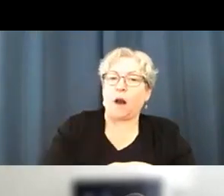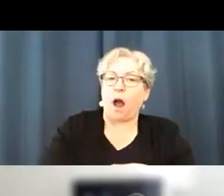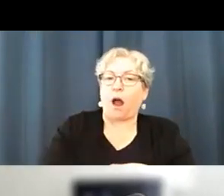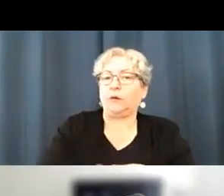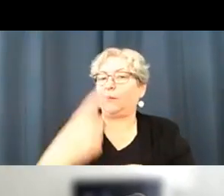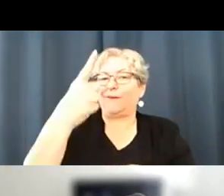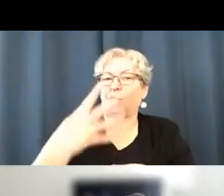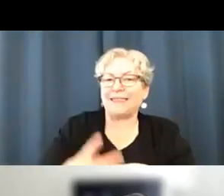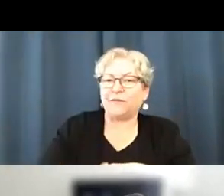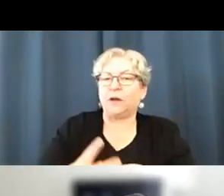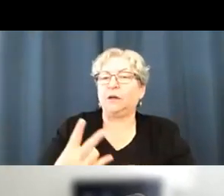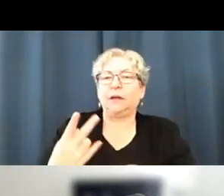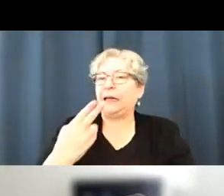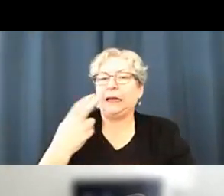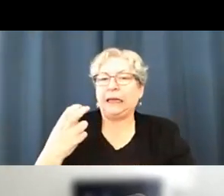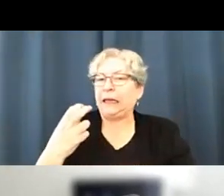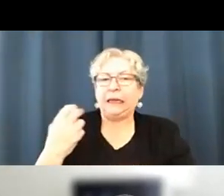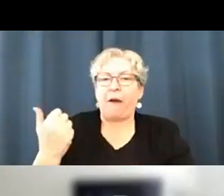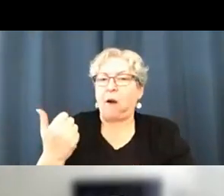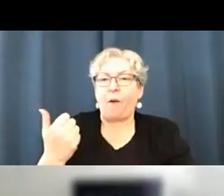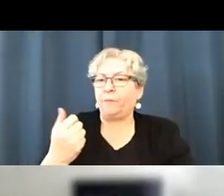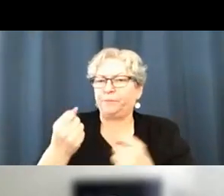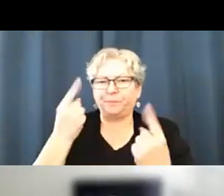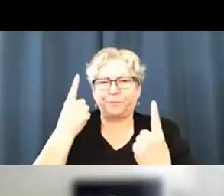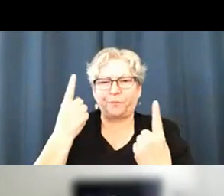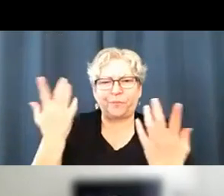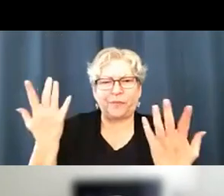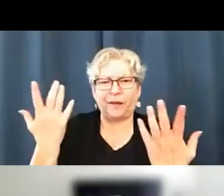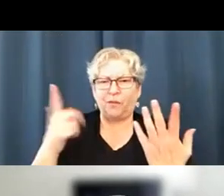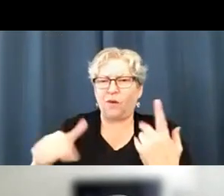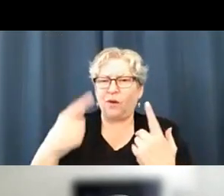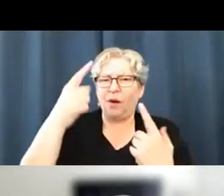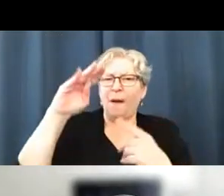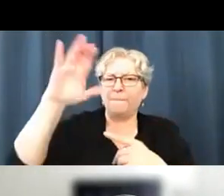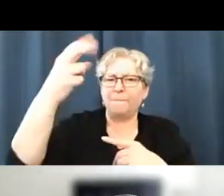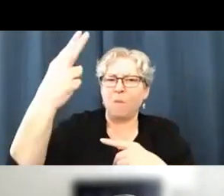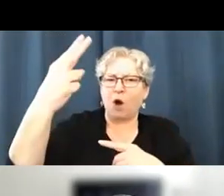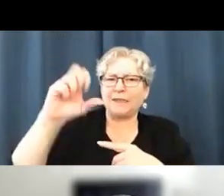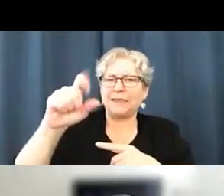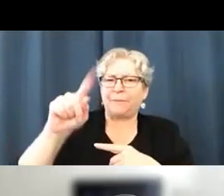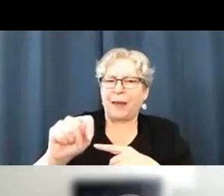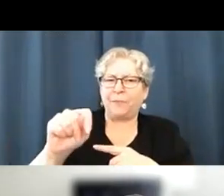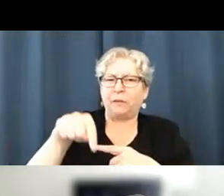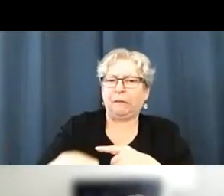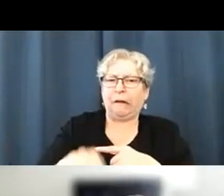and he didn't really understand why we were going from March to September up to April,